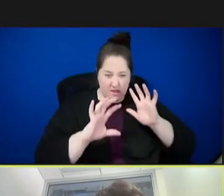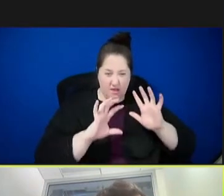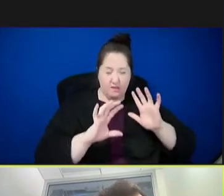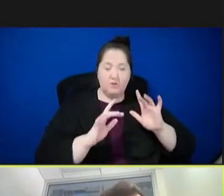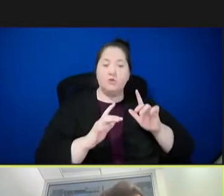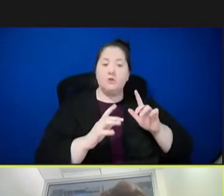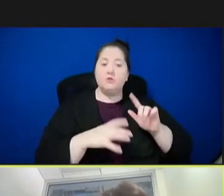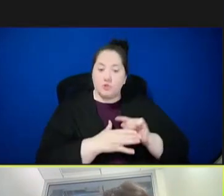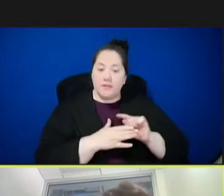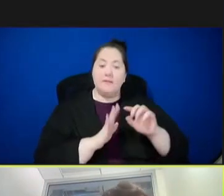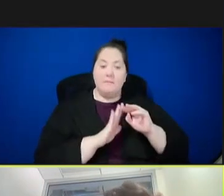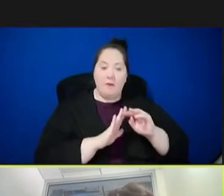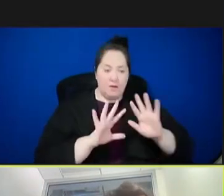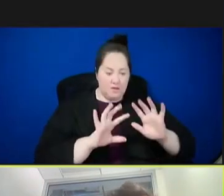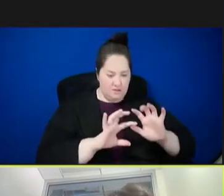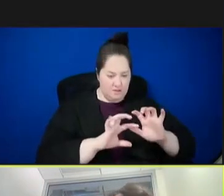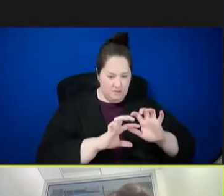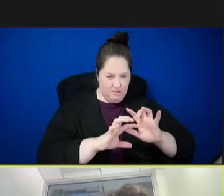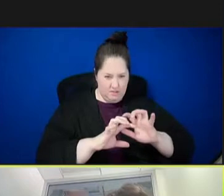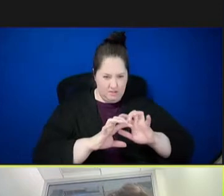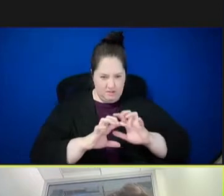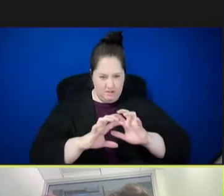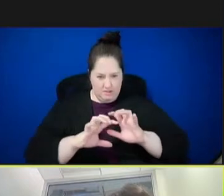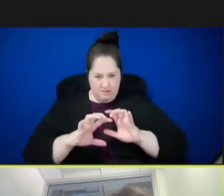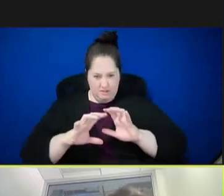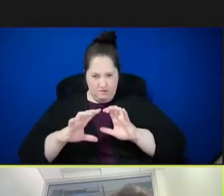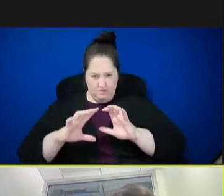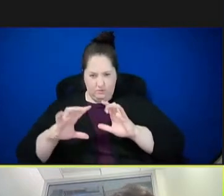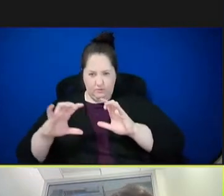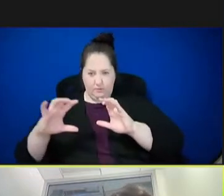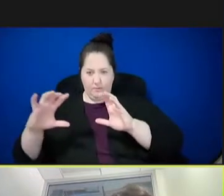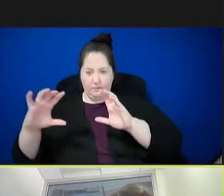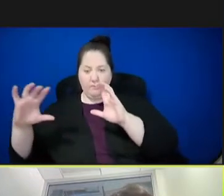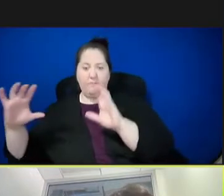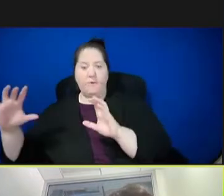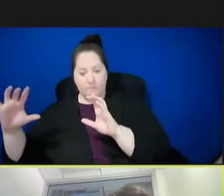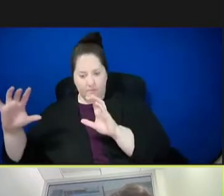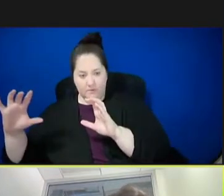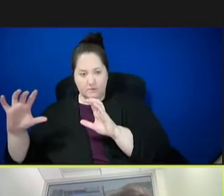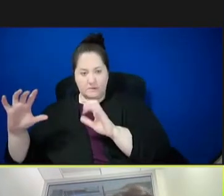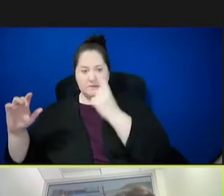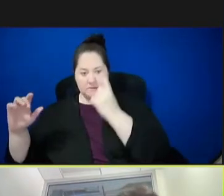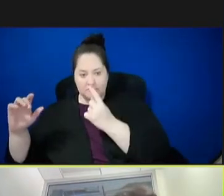to progressively, step by step, eventually generate something into, you know, that looks